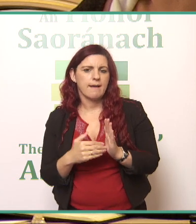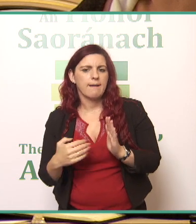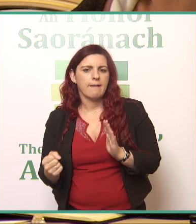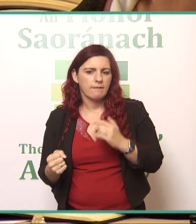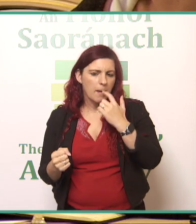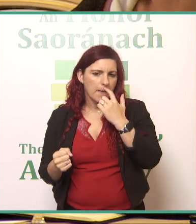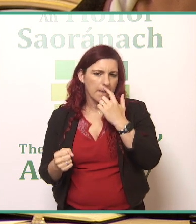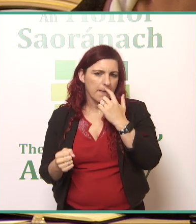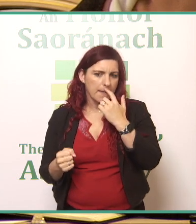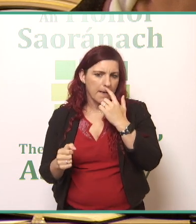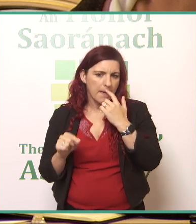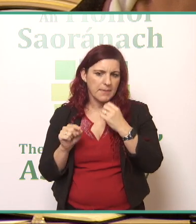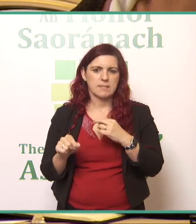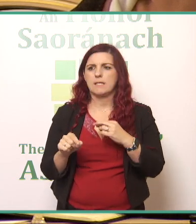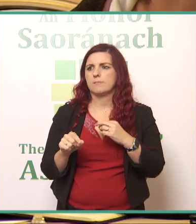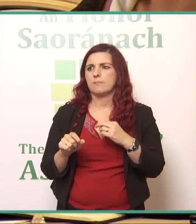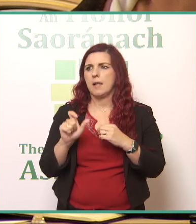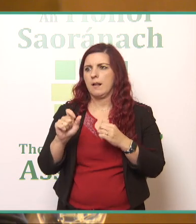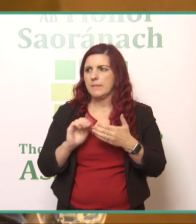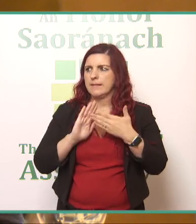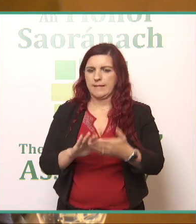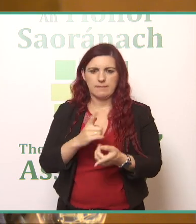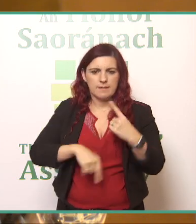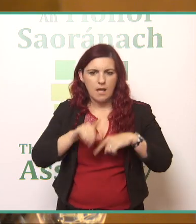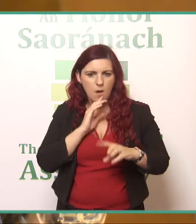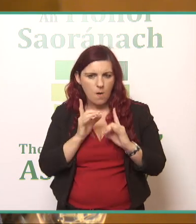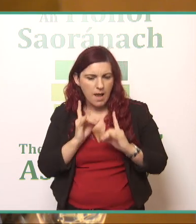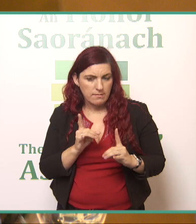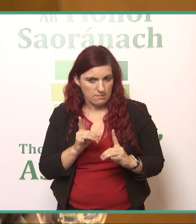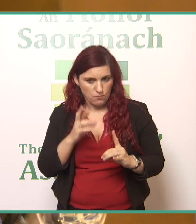um and this is almost against ourselves we're at the end of the day our we're a voluntary